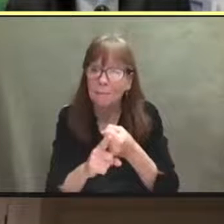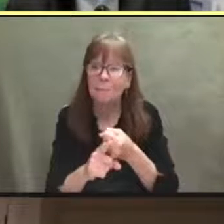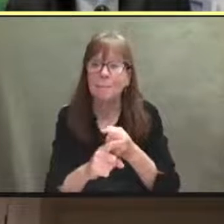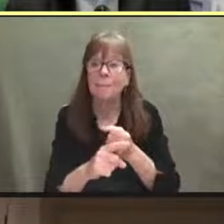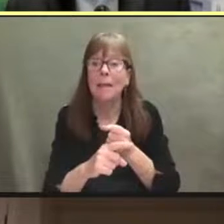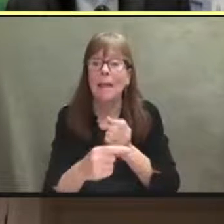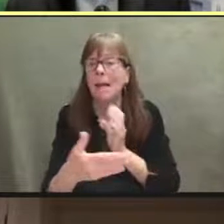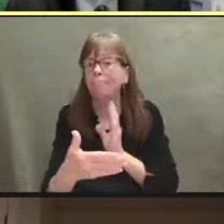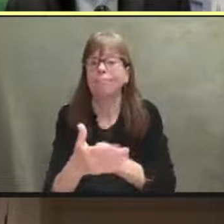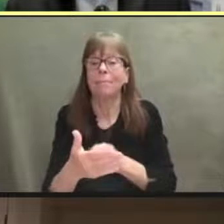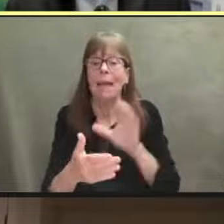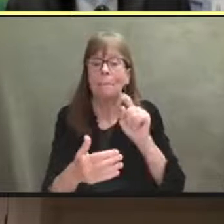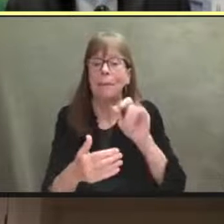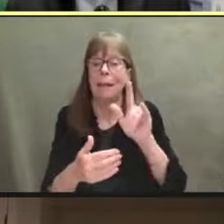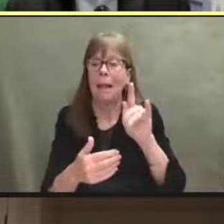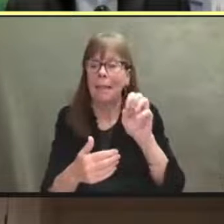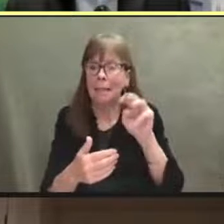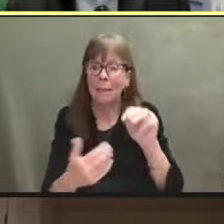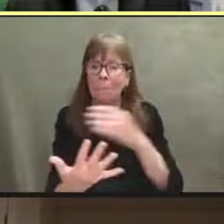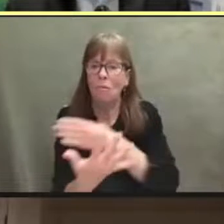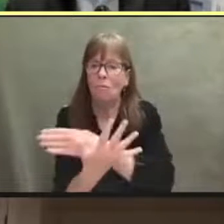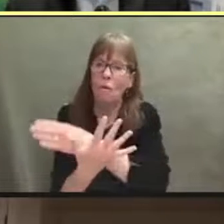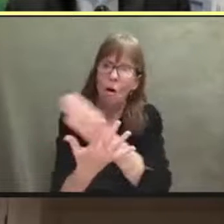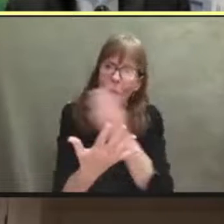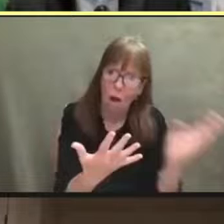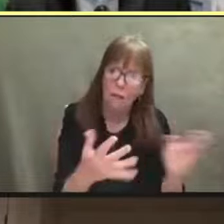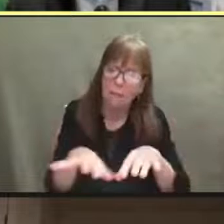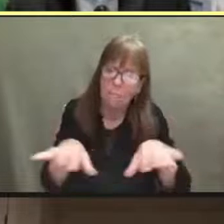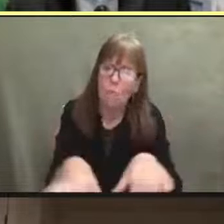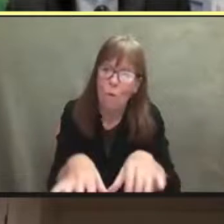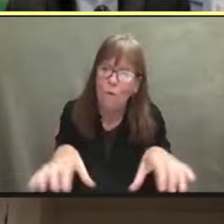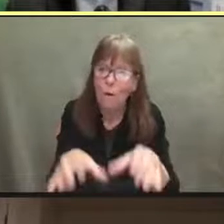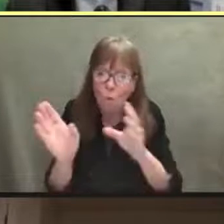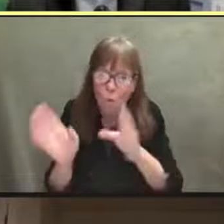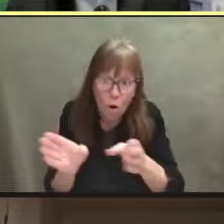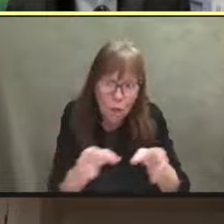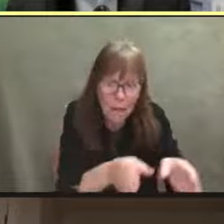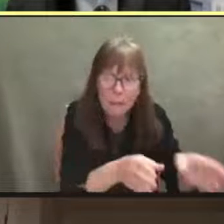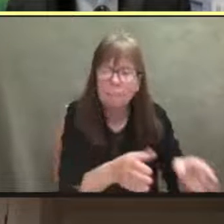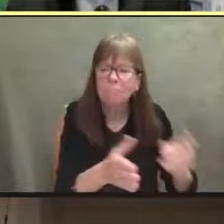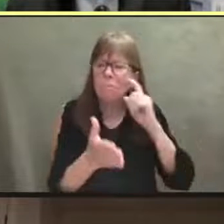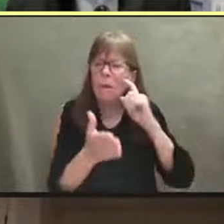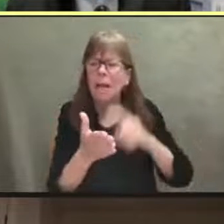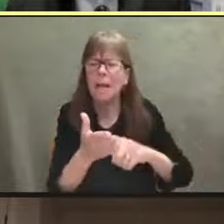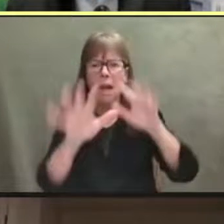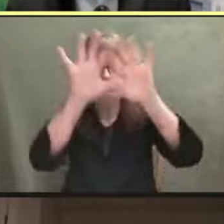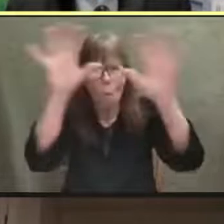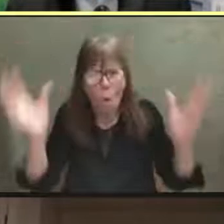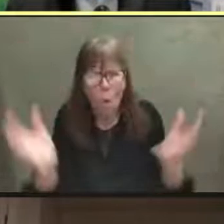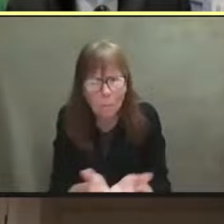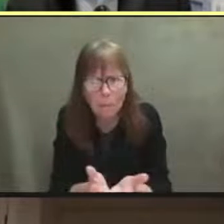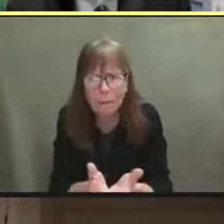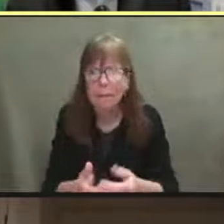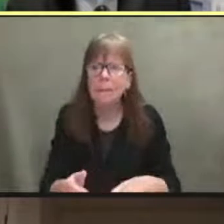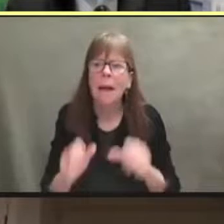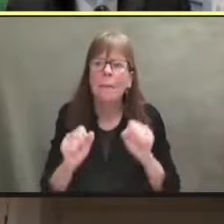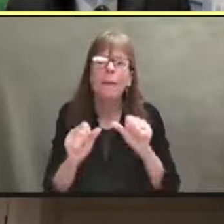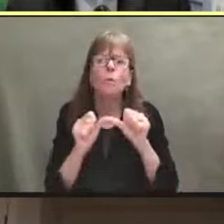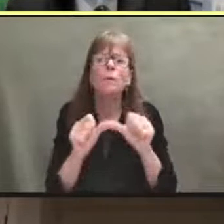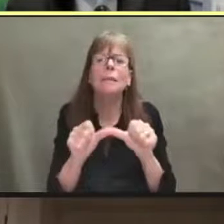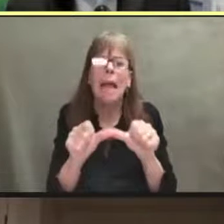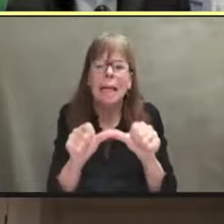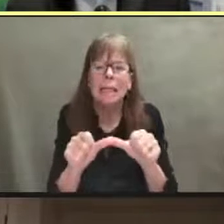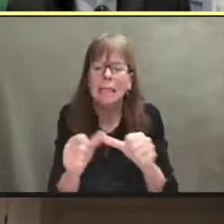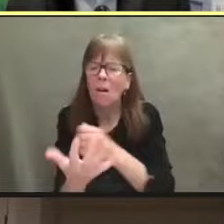cross movement organizing, recognizing wholeness, sustainability, cross-disability solidarity,